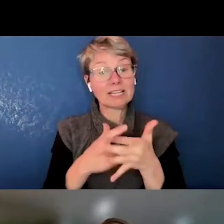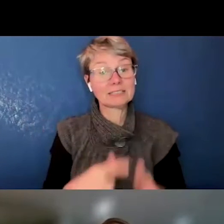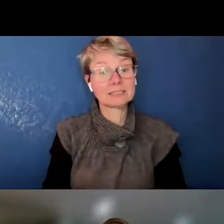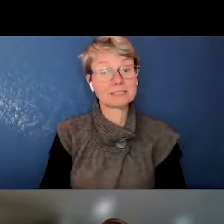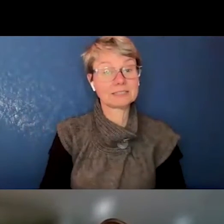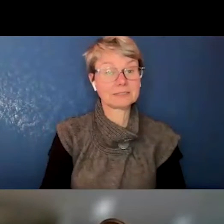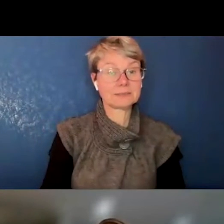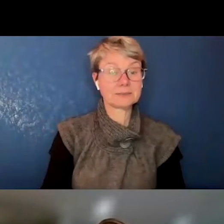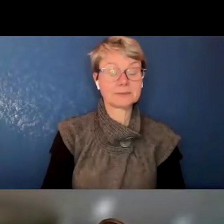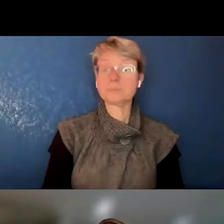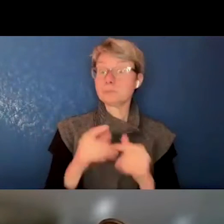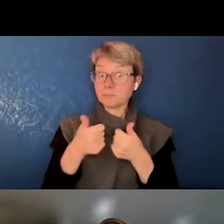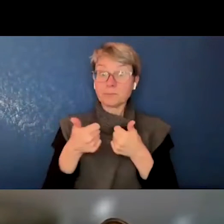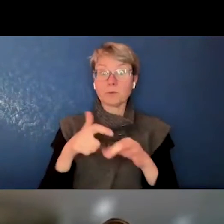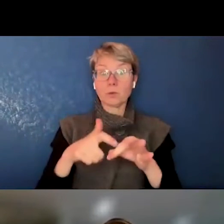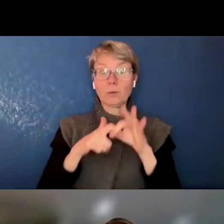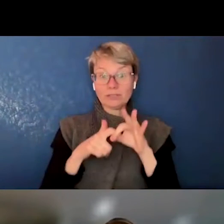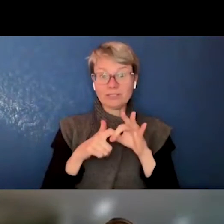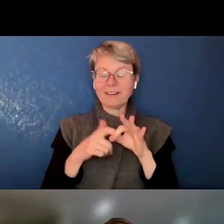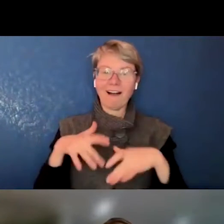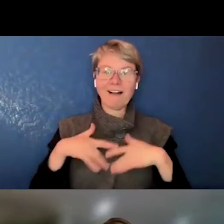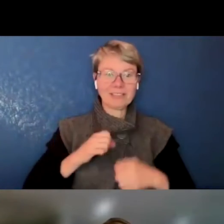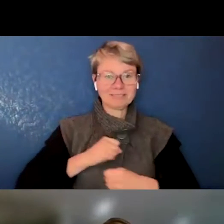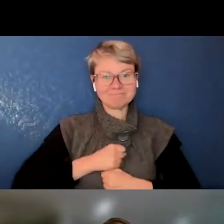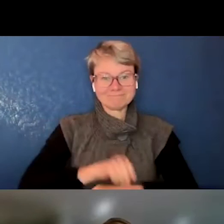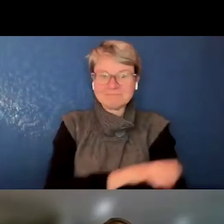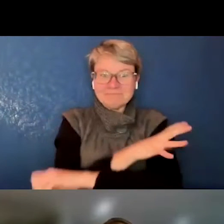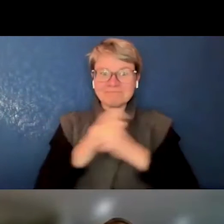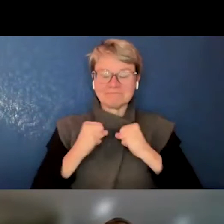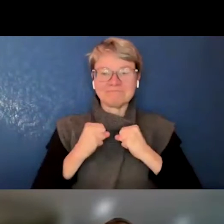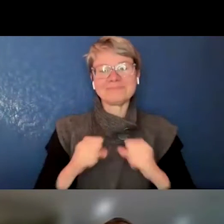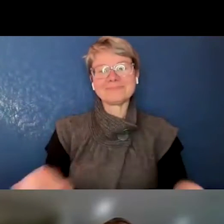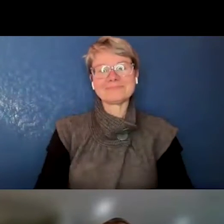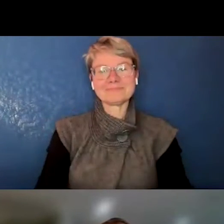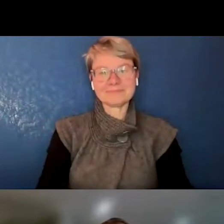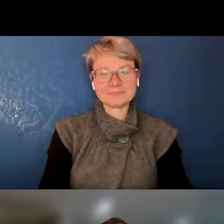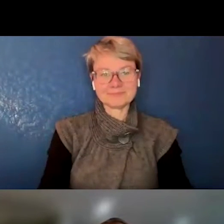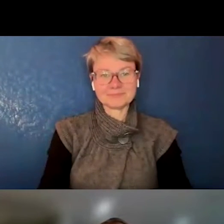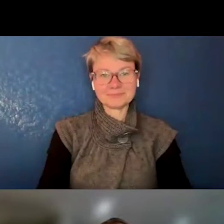yeah really great question um this stuff lights me up so more recently I've had a client who had